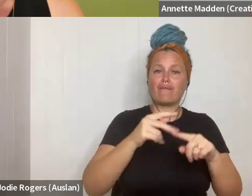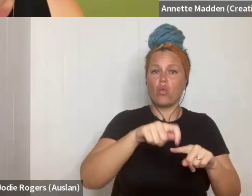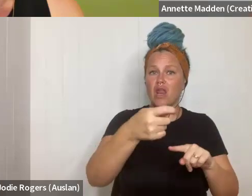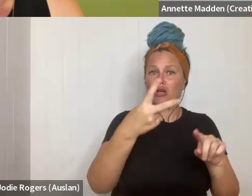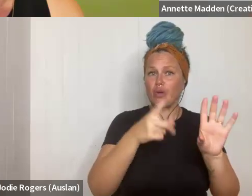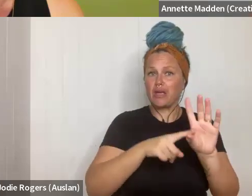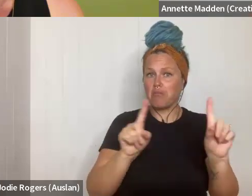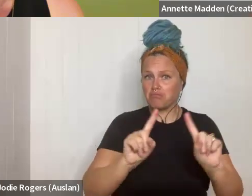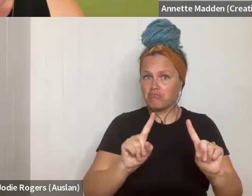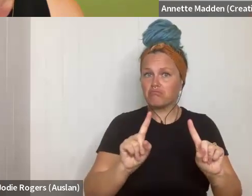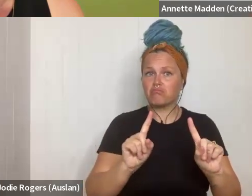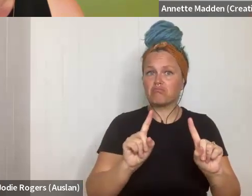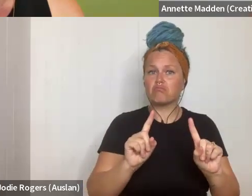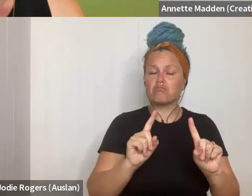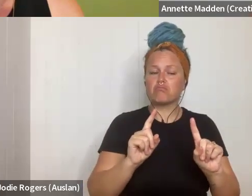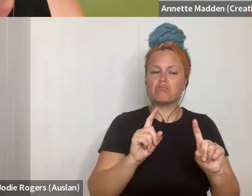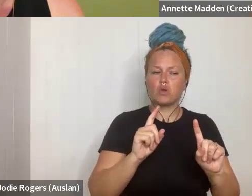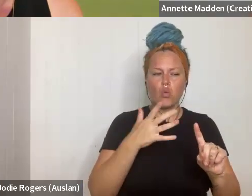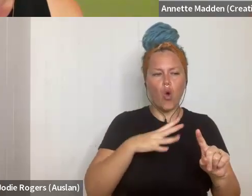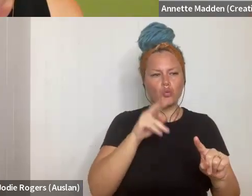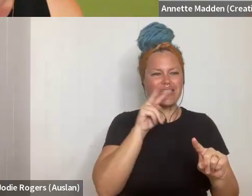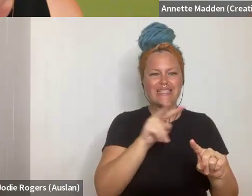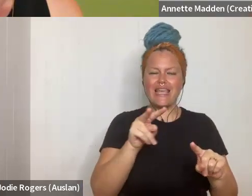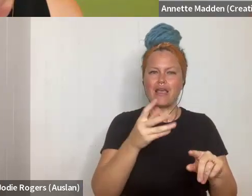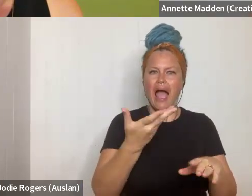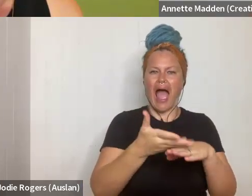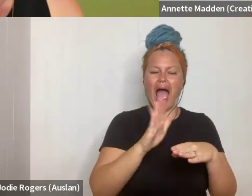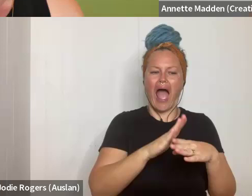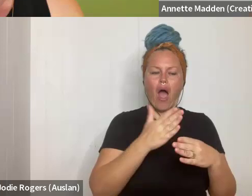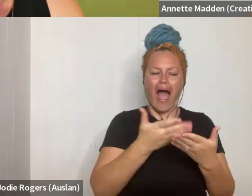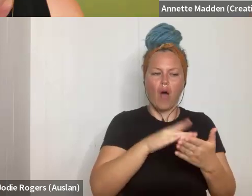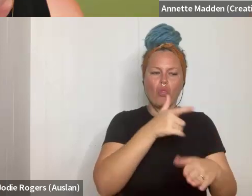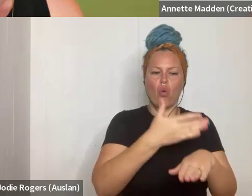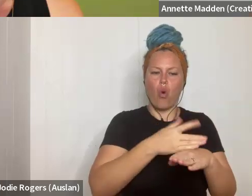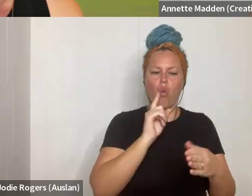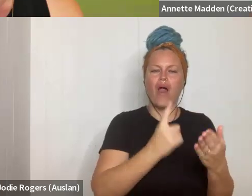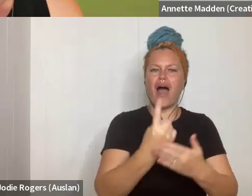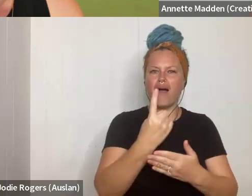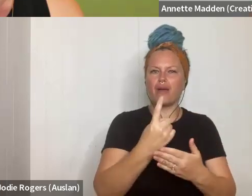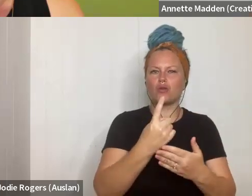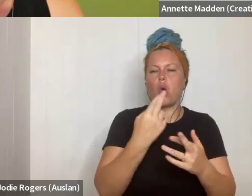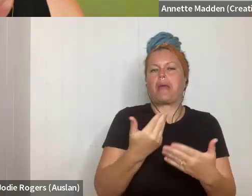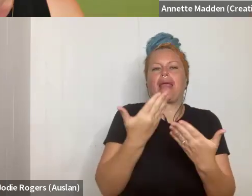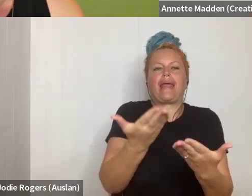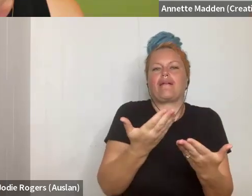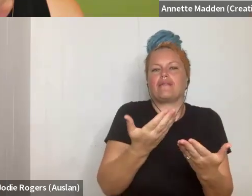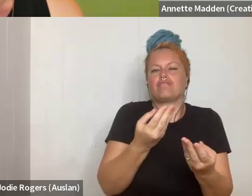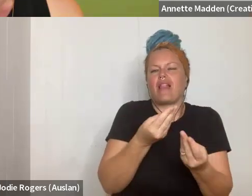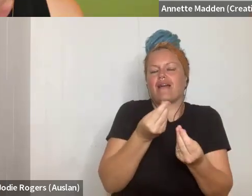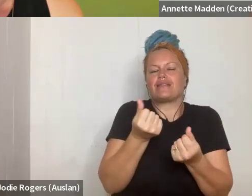point. Is really about that operational plan being able to augment what you have put and proposed in the application form